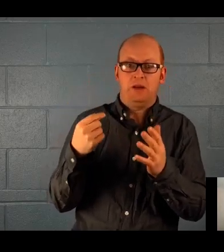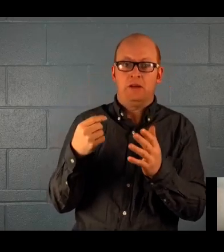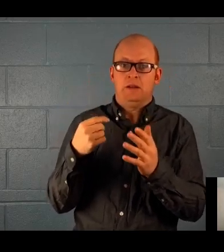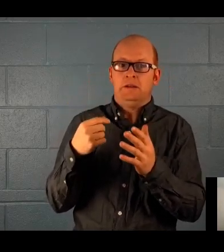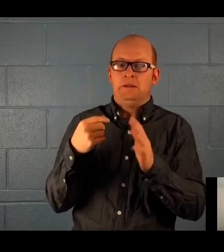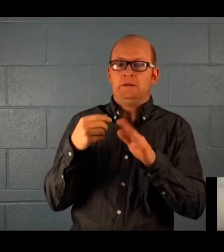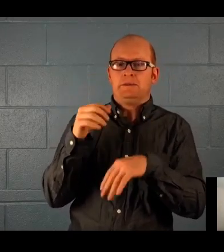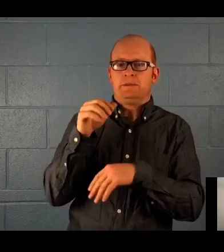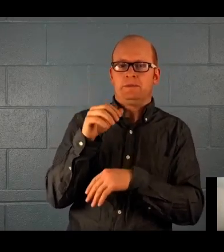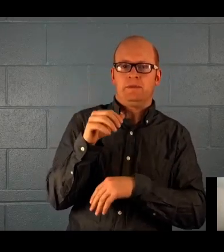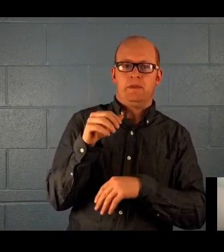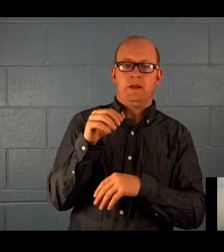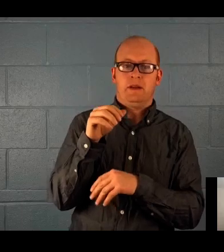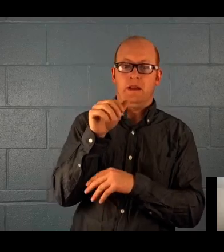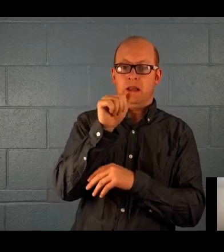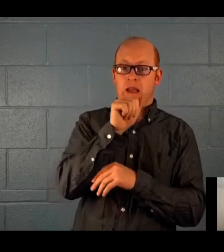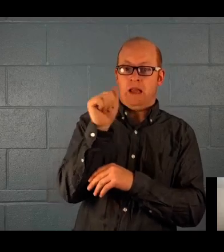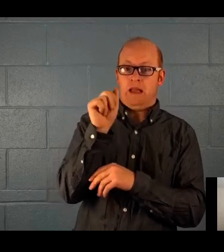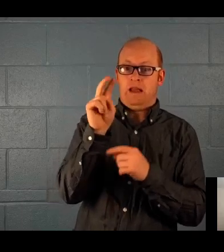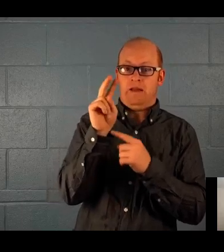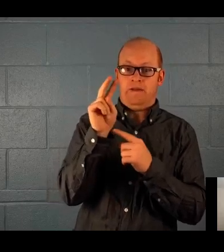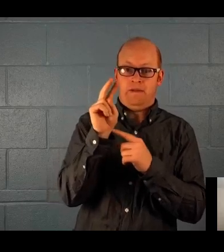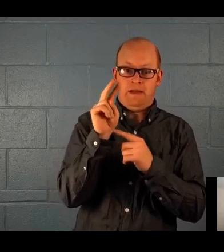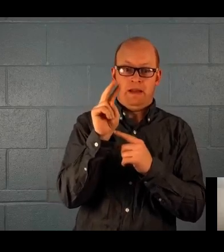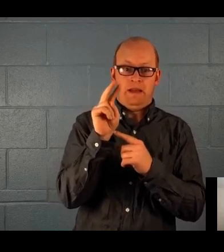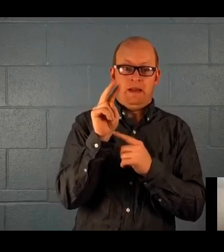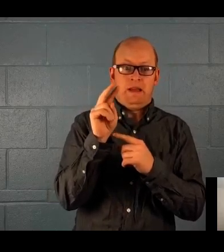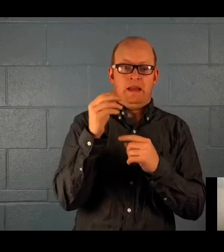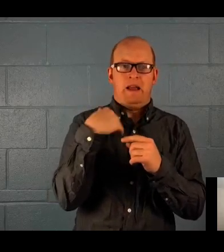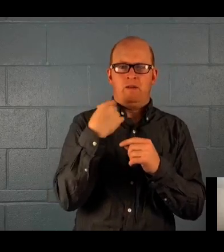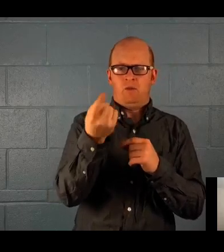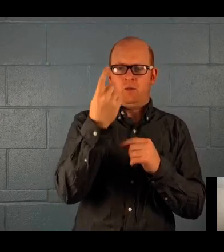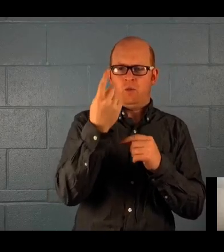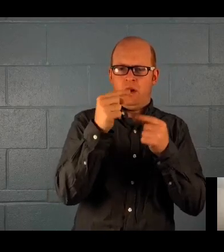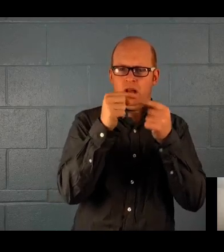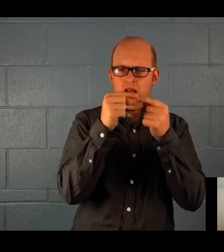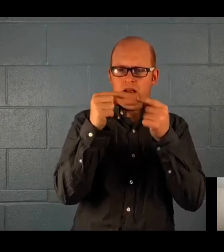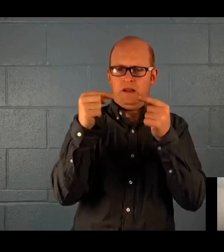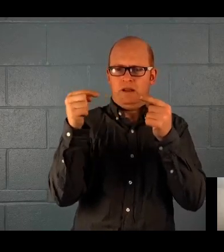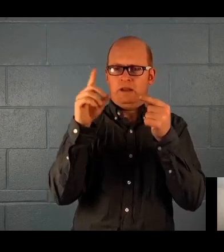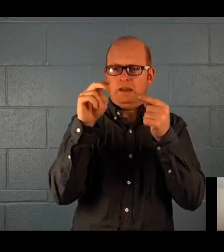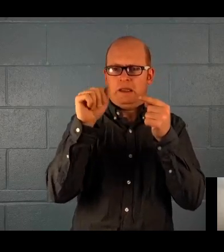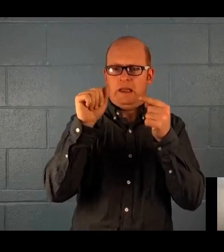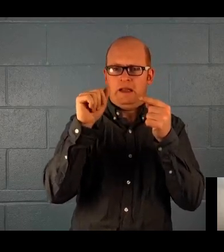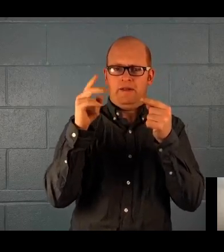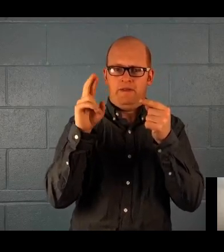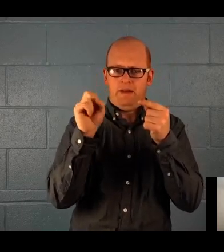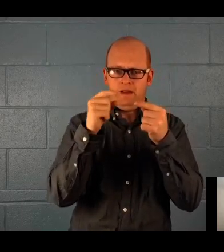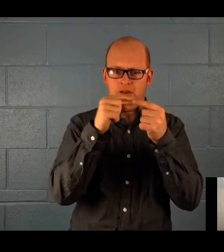AAV is a single strand of DNA virus. So it has an exterior shell called the capsid.